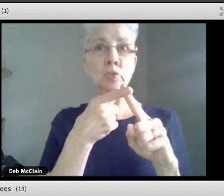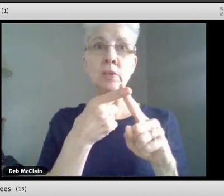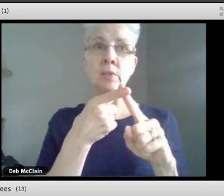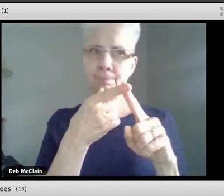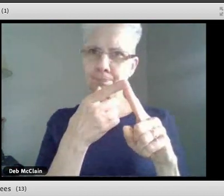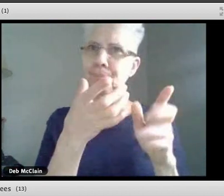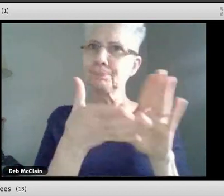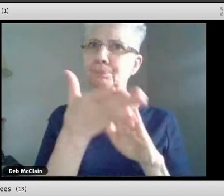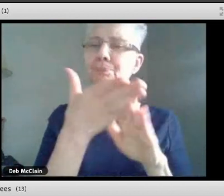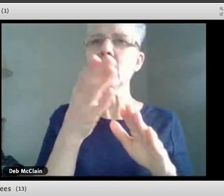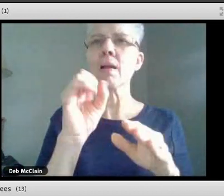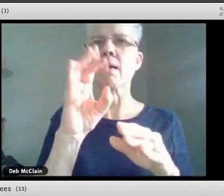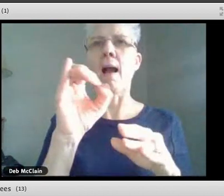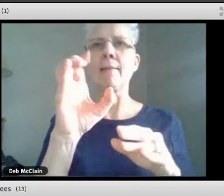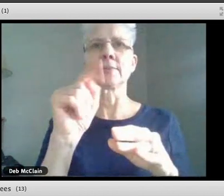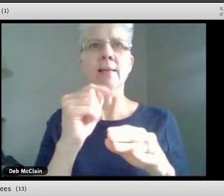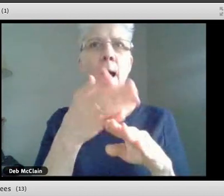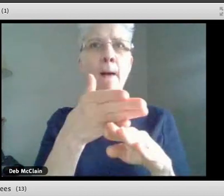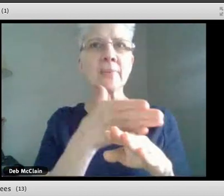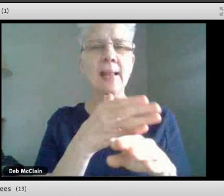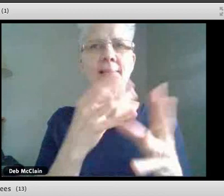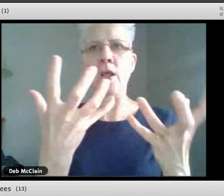still has to work with the system technology.